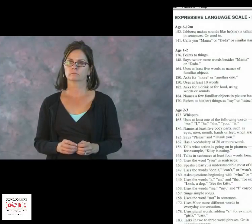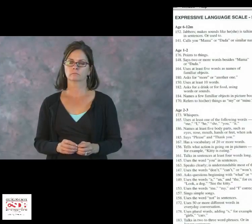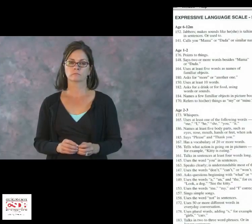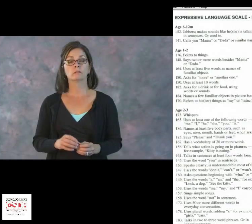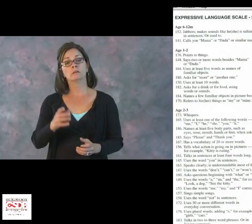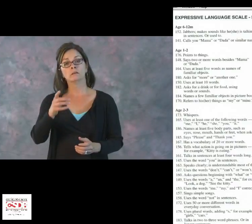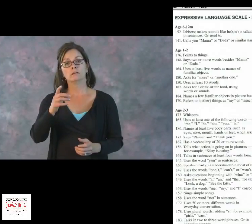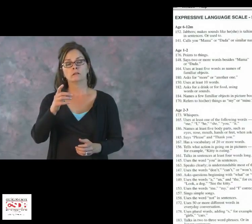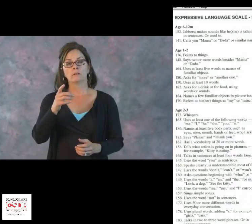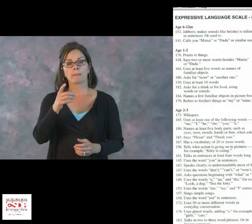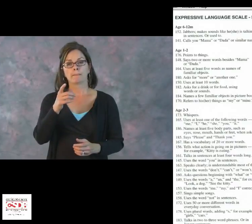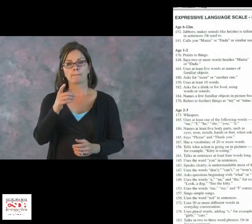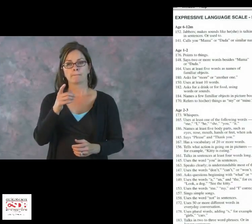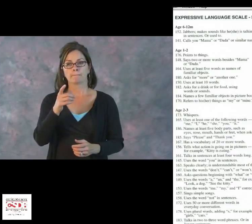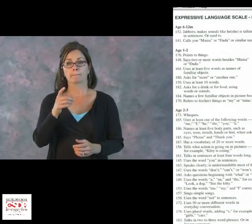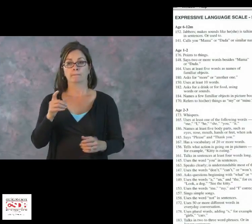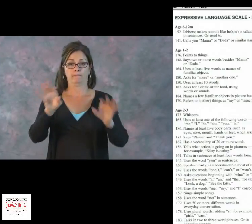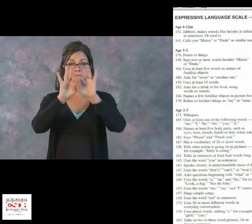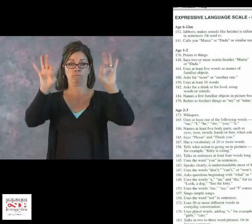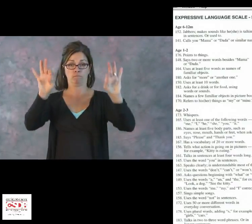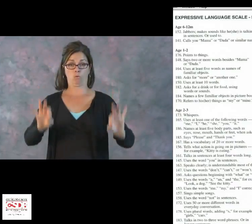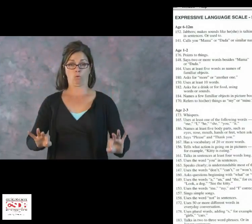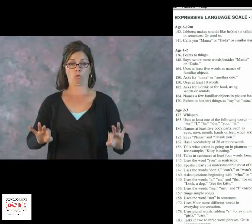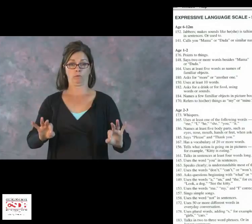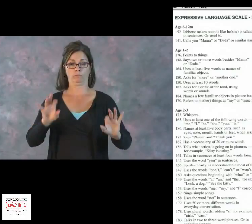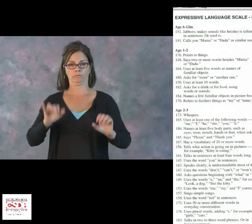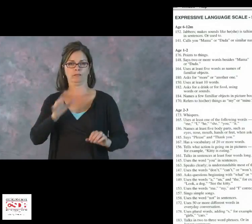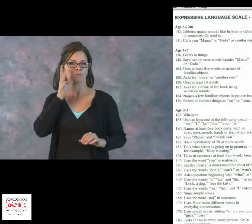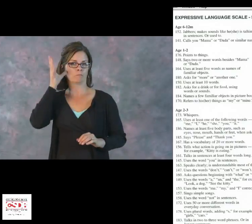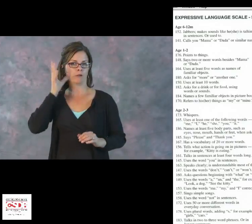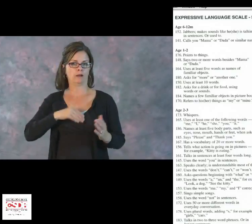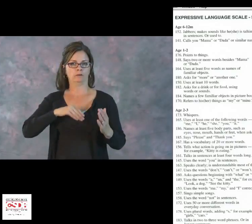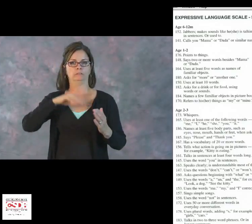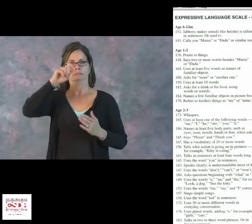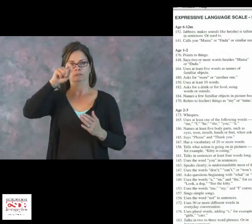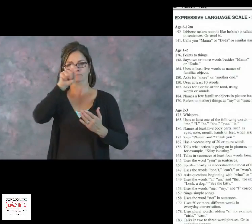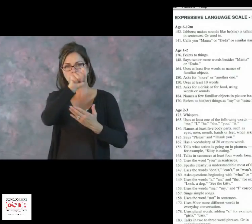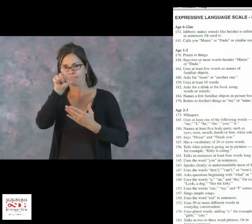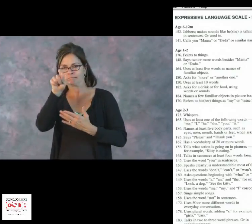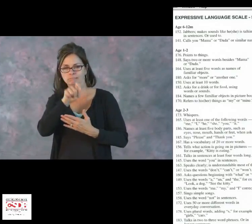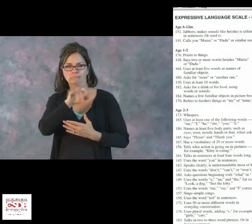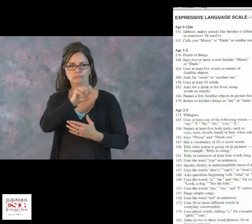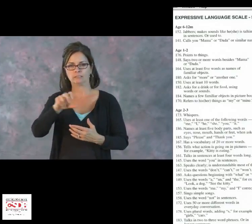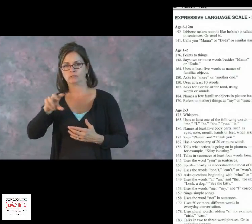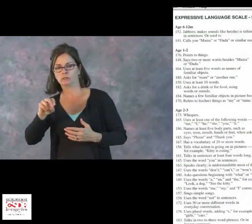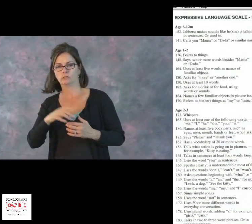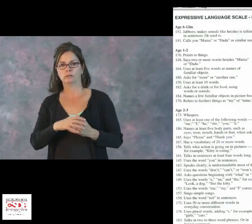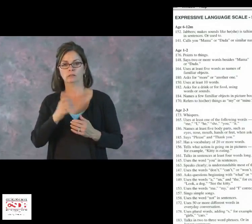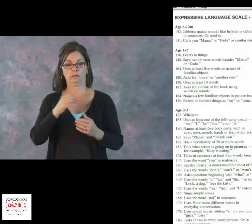On the actual form, that the family completes, the items are arranged by developmental catagory.